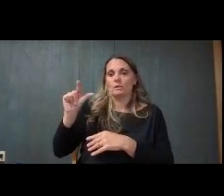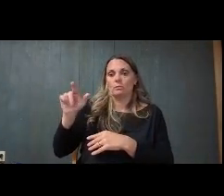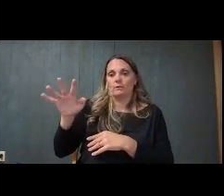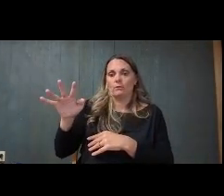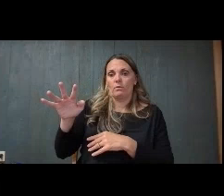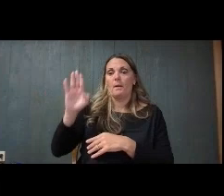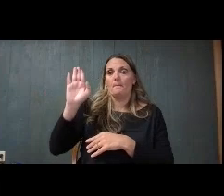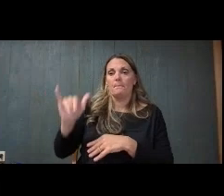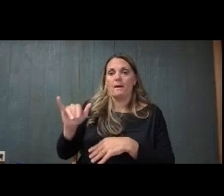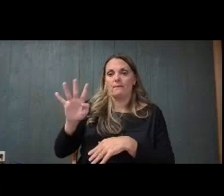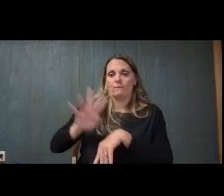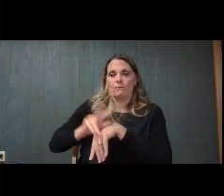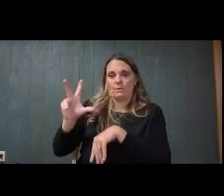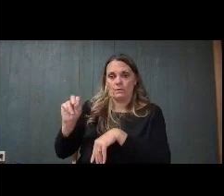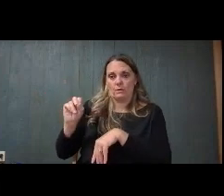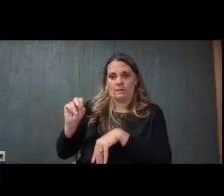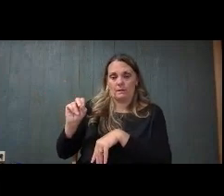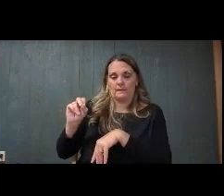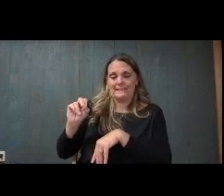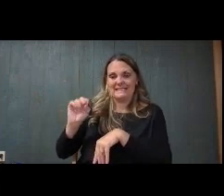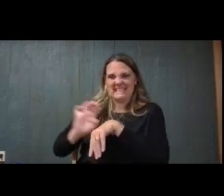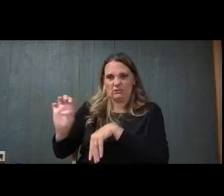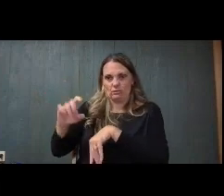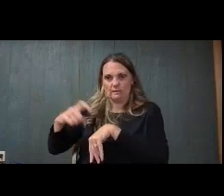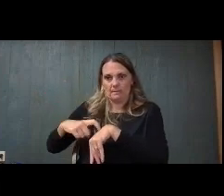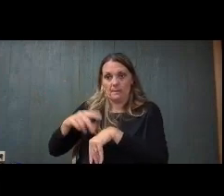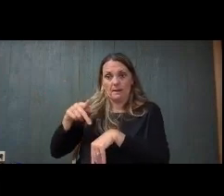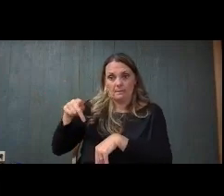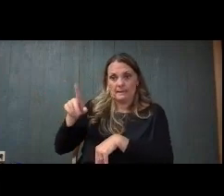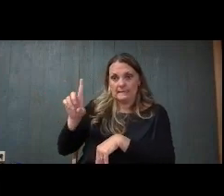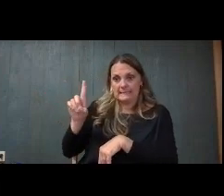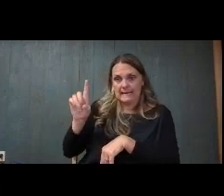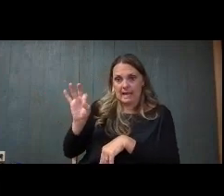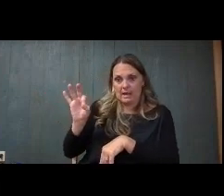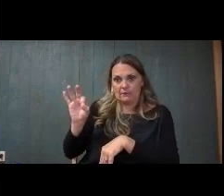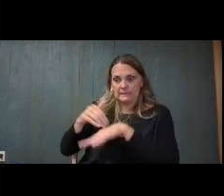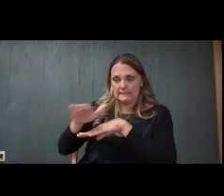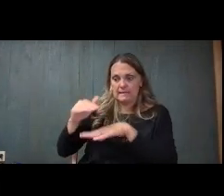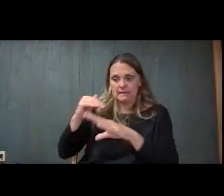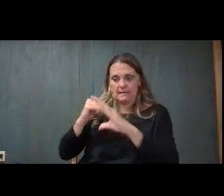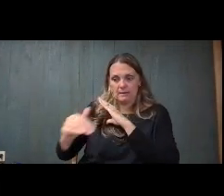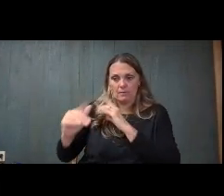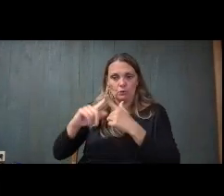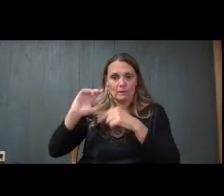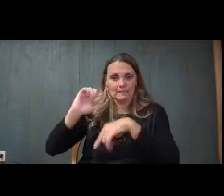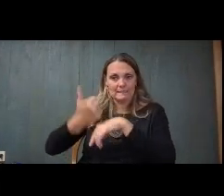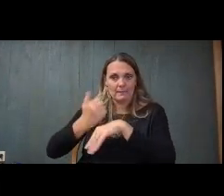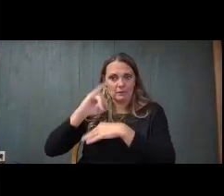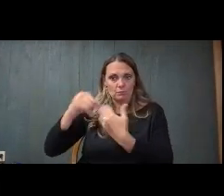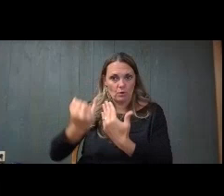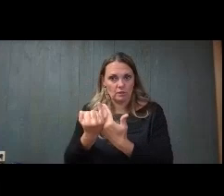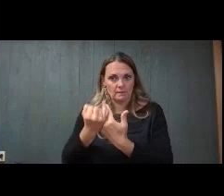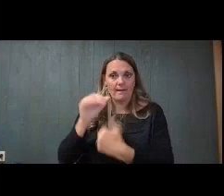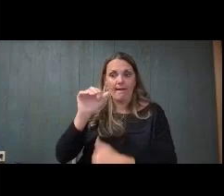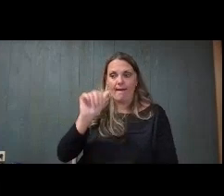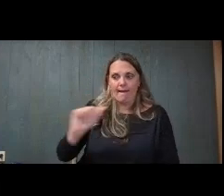eastern PDF attachments must be sent in an email to Establishment project at FSA.